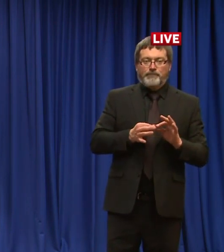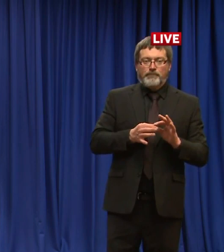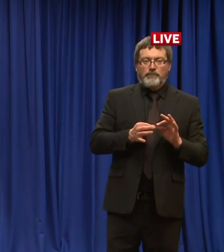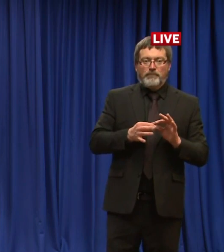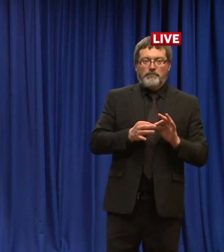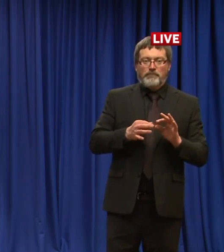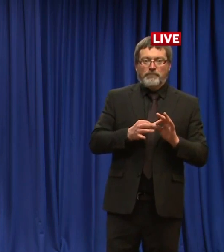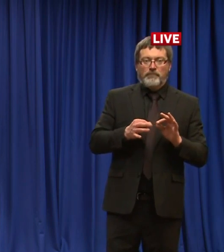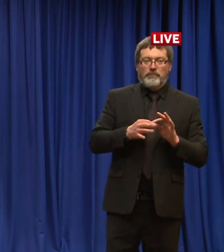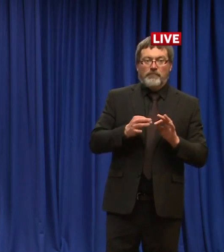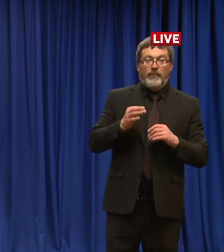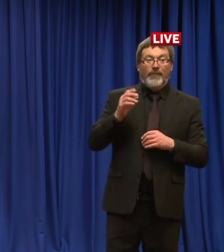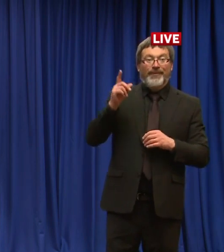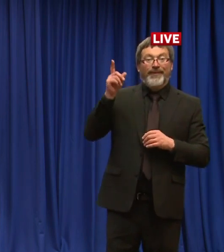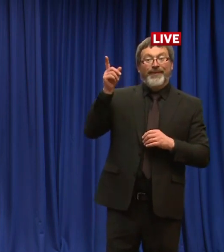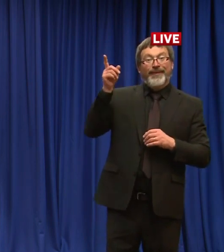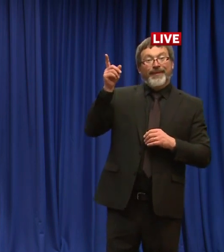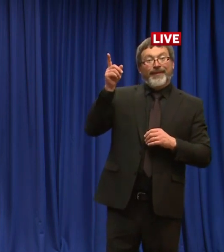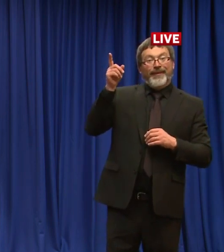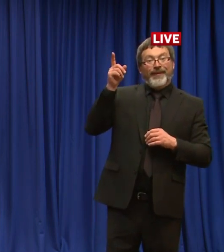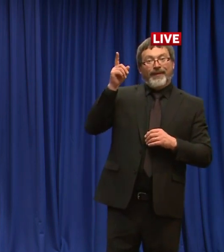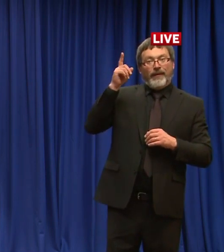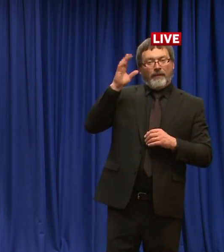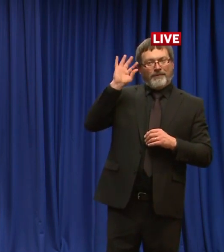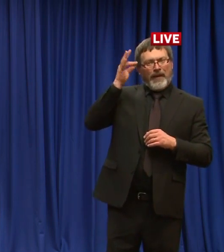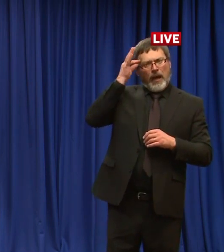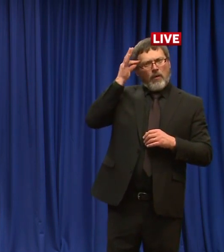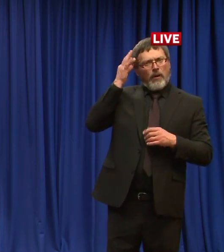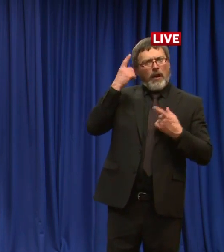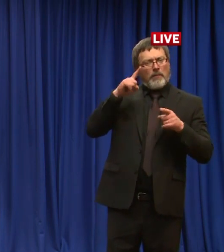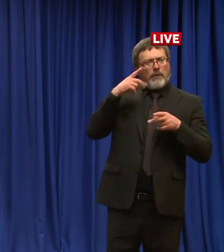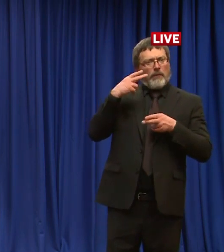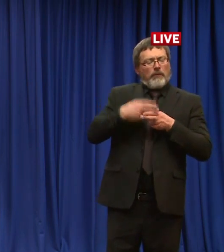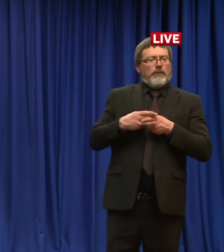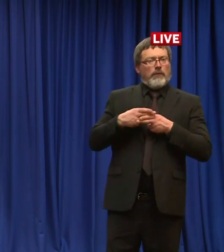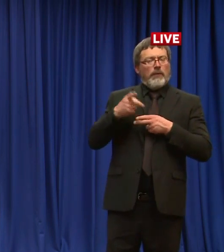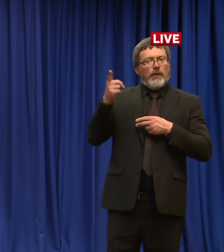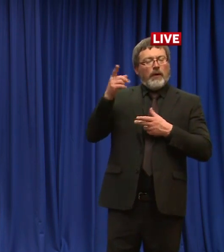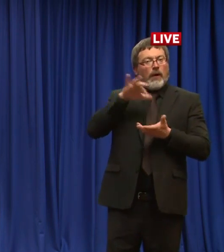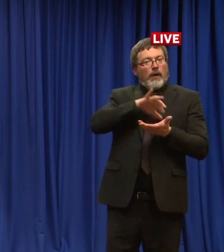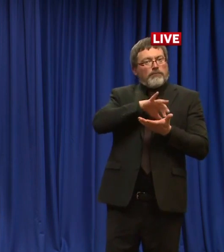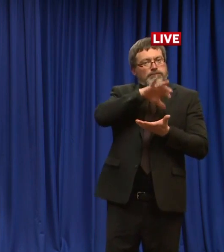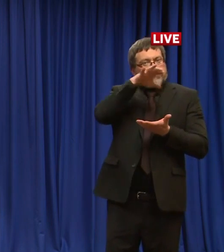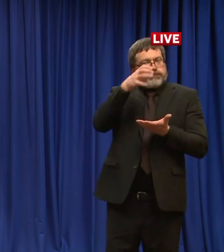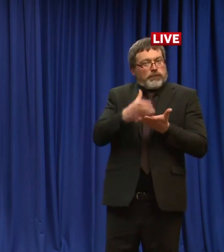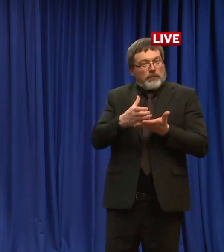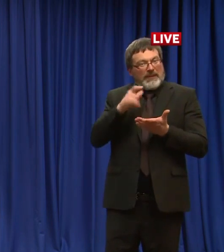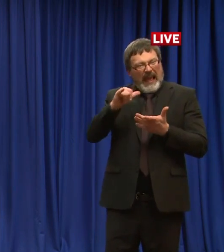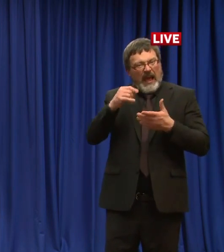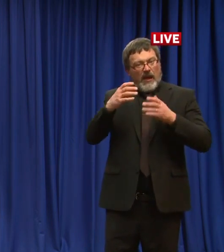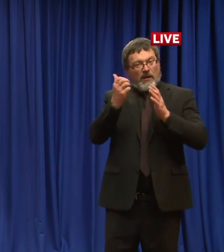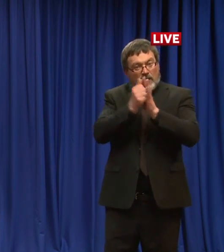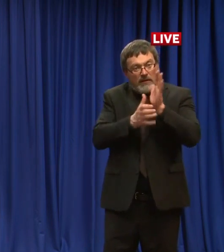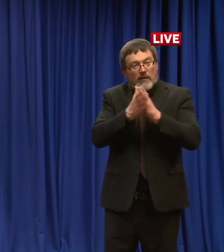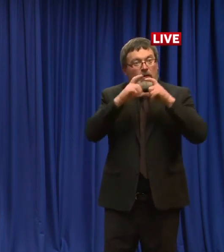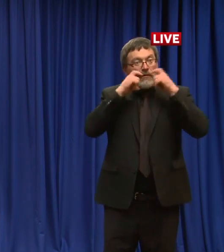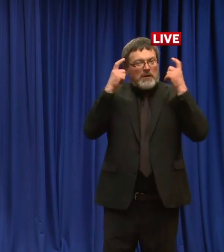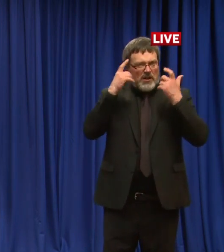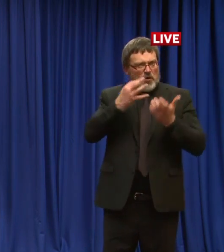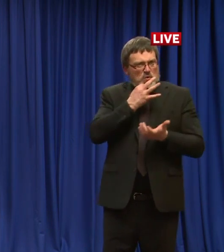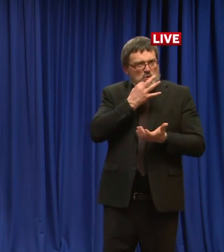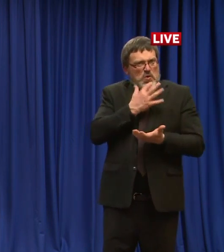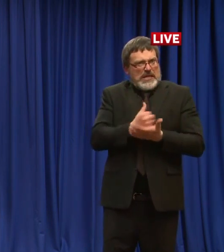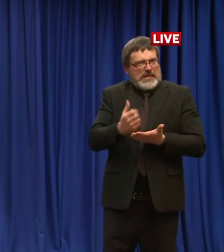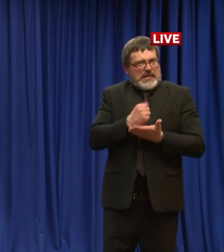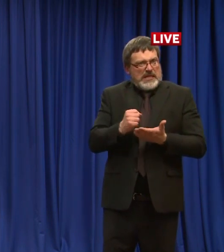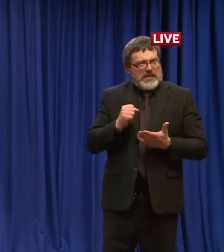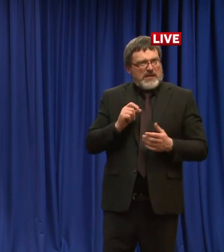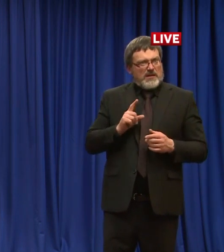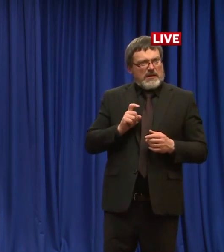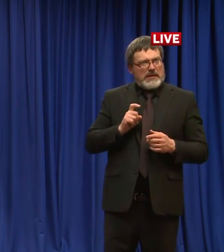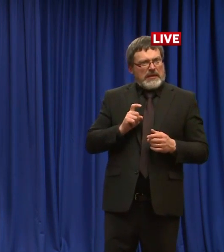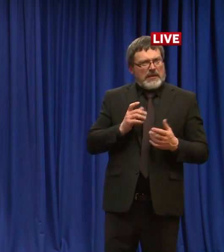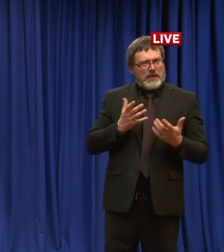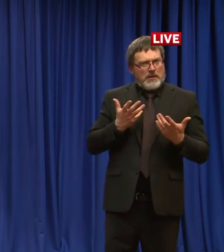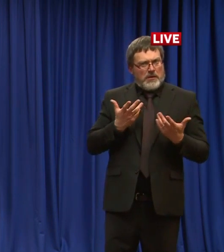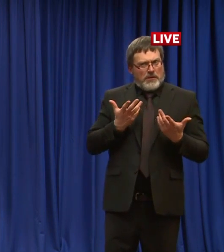NOW THAT FEDERAL OFFICIALS SAY THE NATIONAL STOCKPILES, PPE AND VENTILATORS ARE DEPLETED, WHAT WILL THE STATE DO NOW?